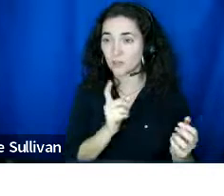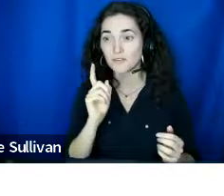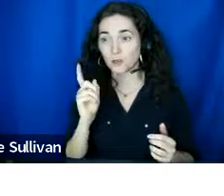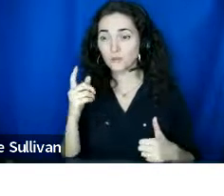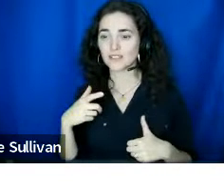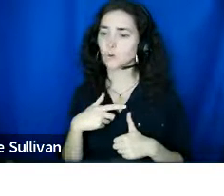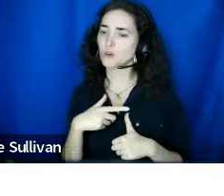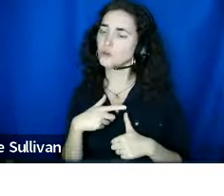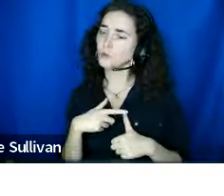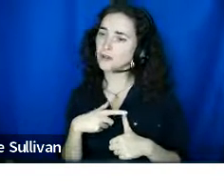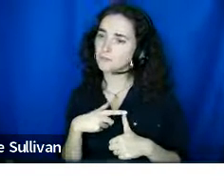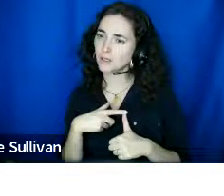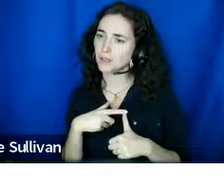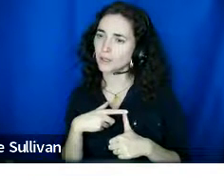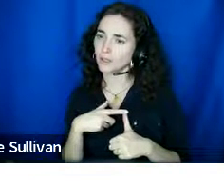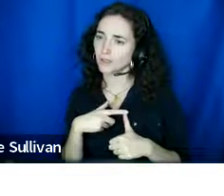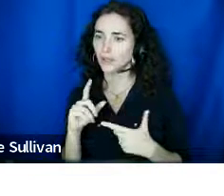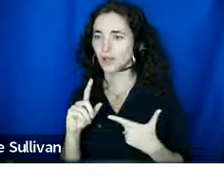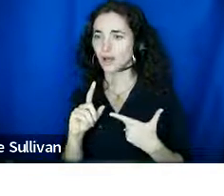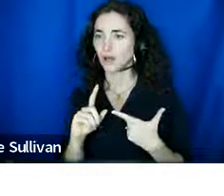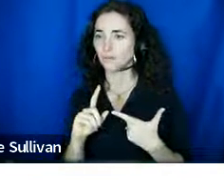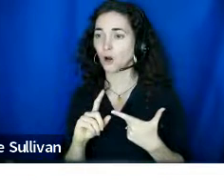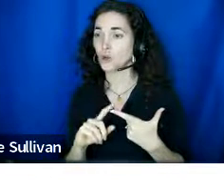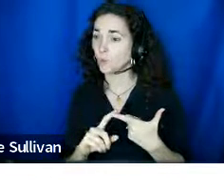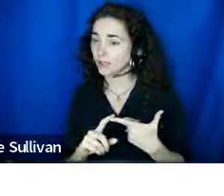But if you learn to say, what are you doing on Monday?